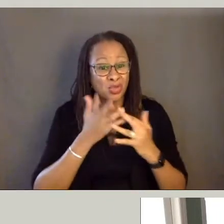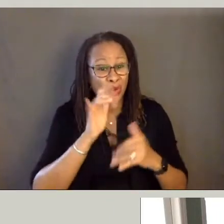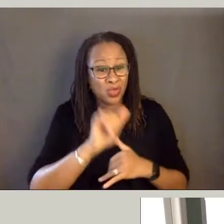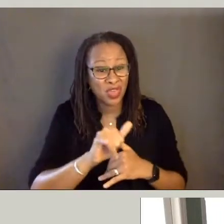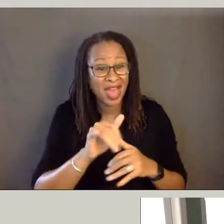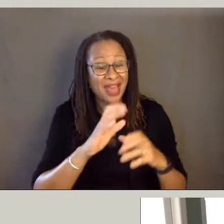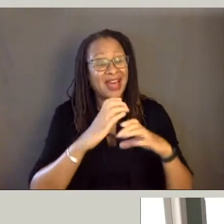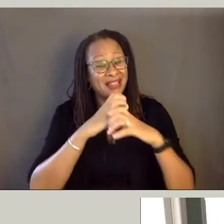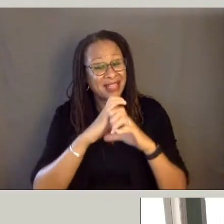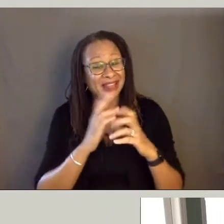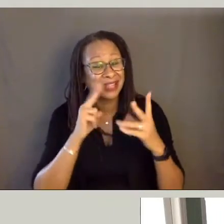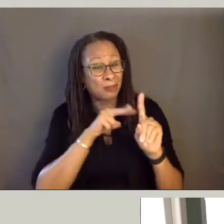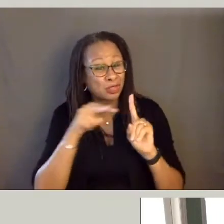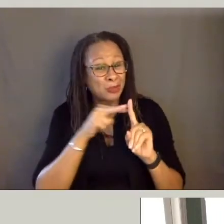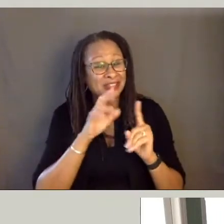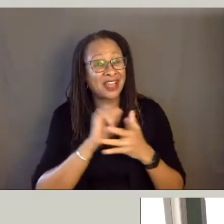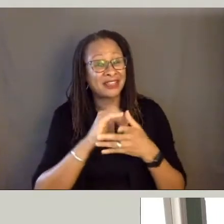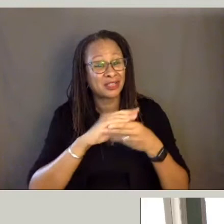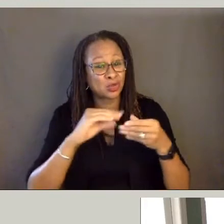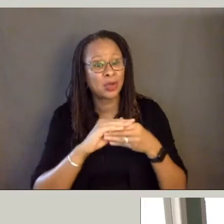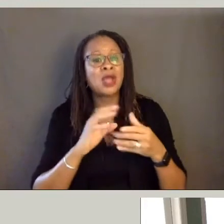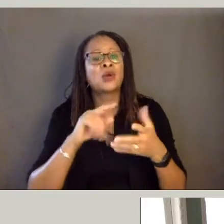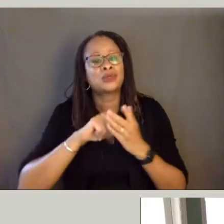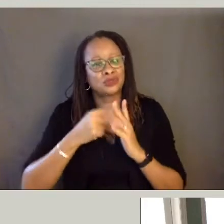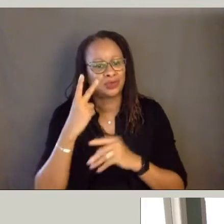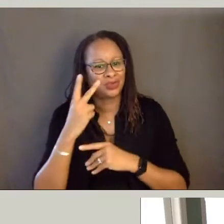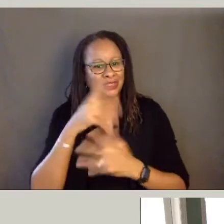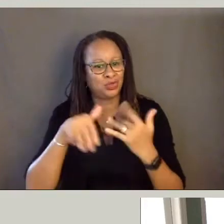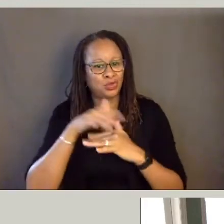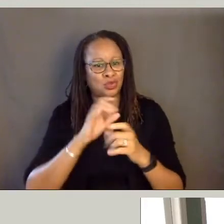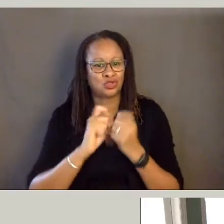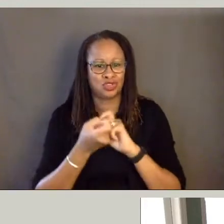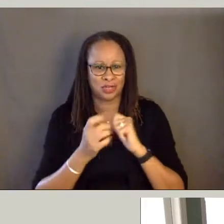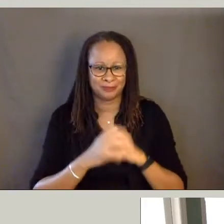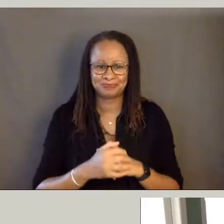that we will start to see social change. Now, I know this is hard work